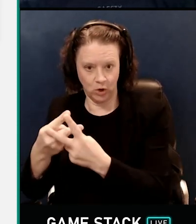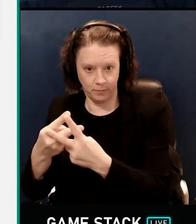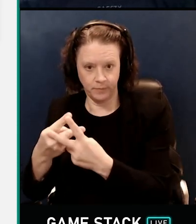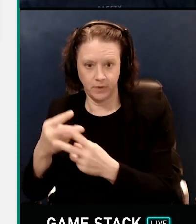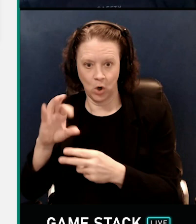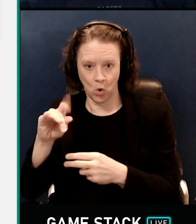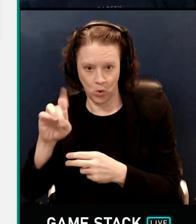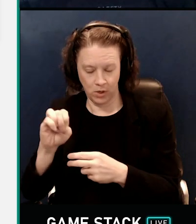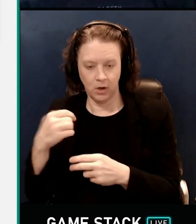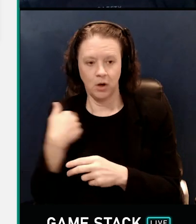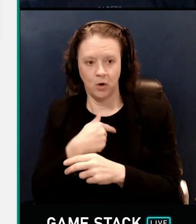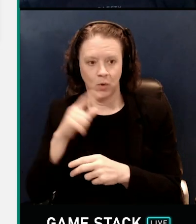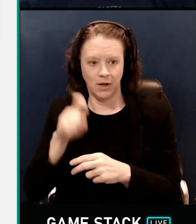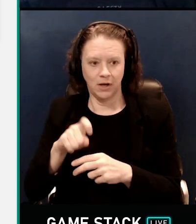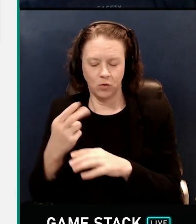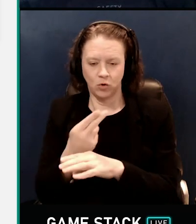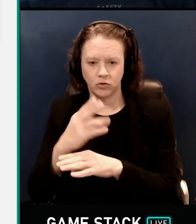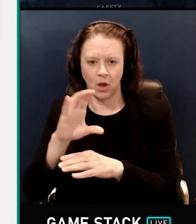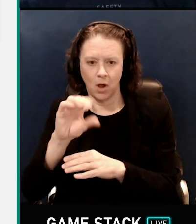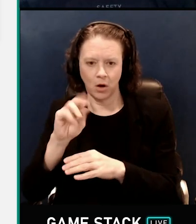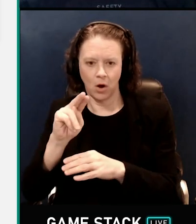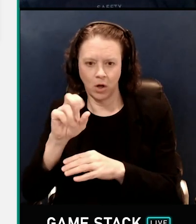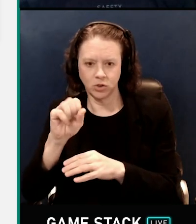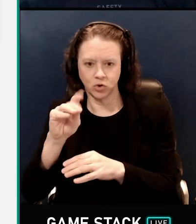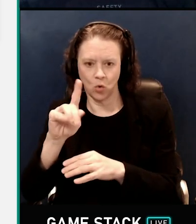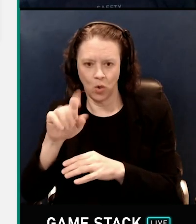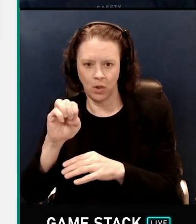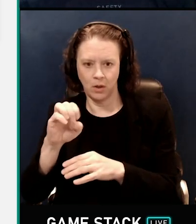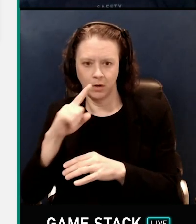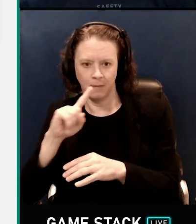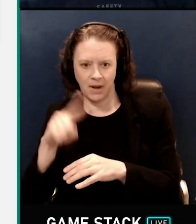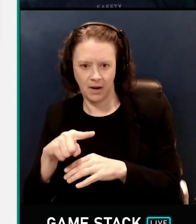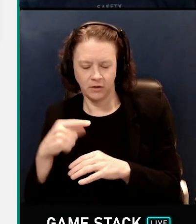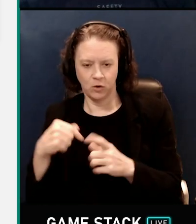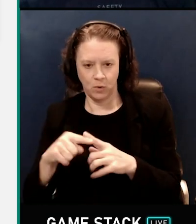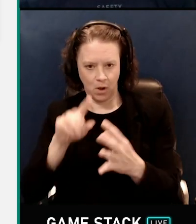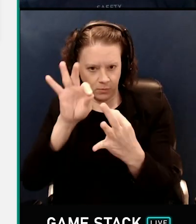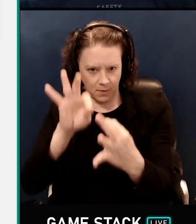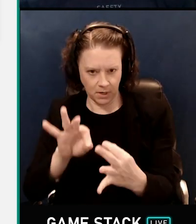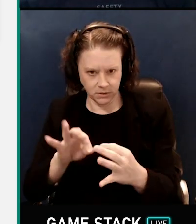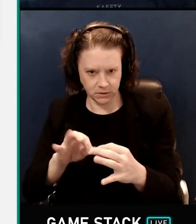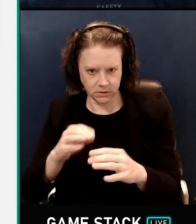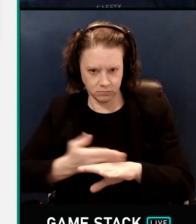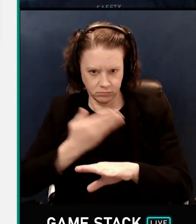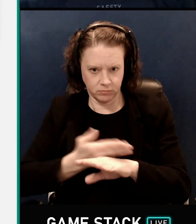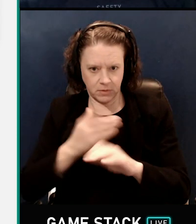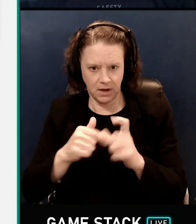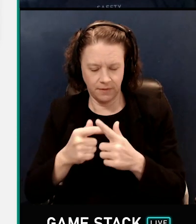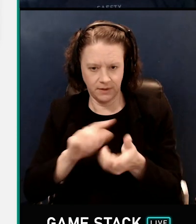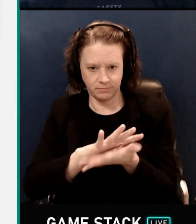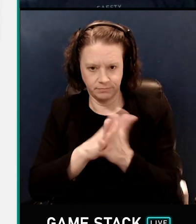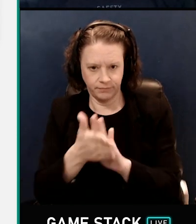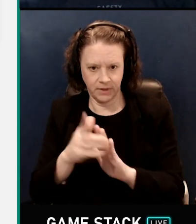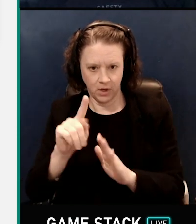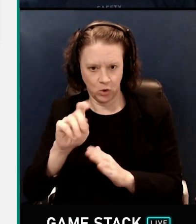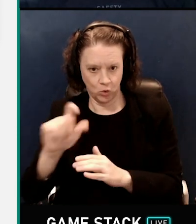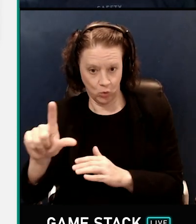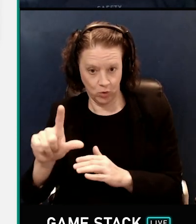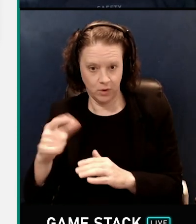in Unreal Engine would make this possible. We optimize it up. It turns it into a tool and here you can see we can easily get all